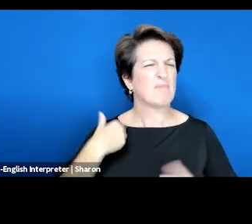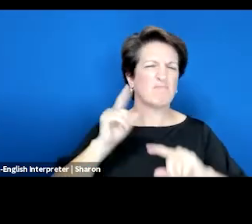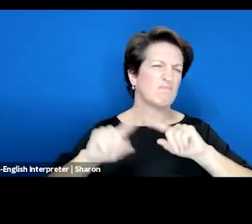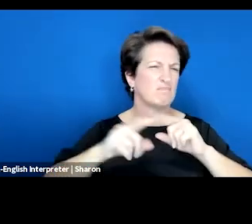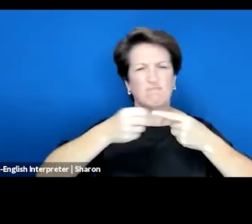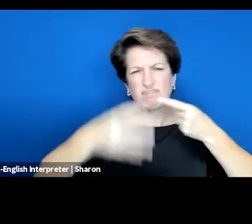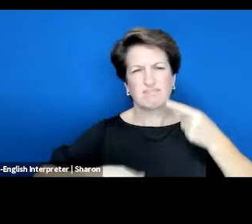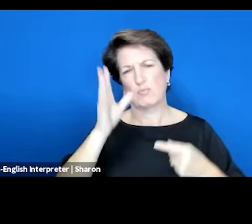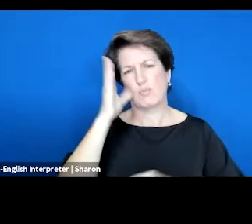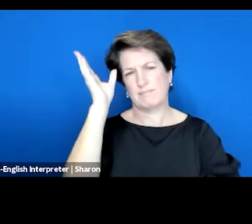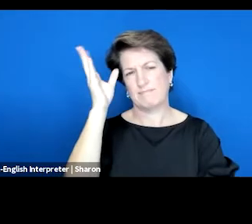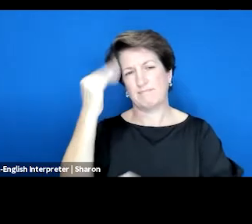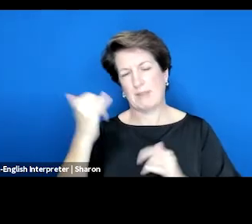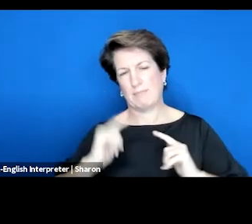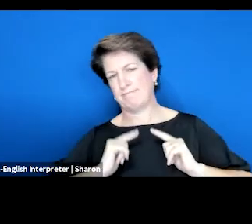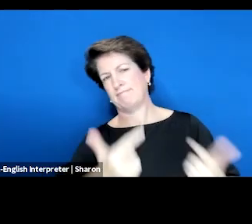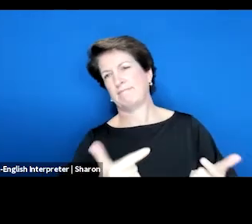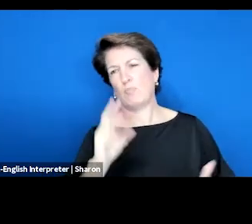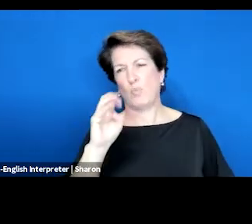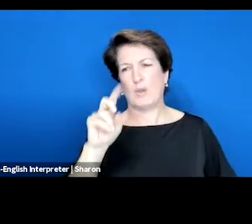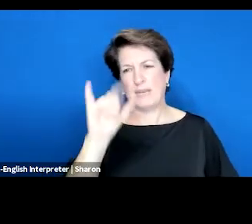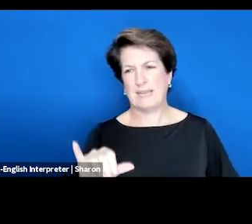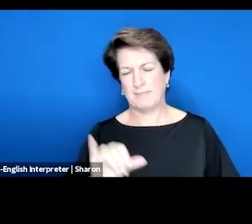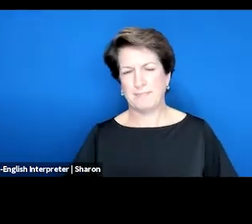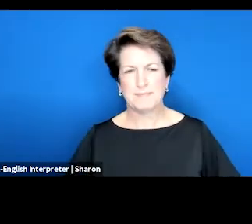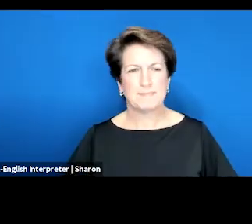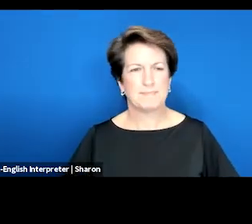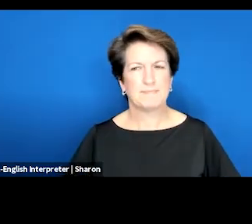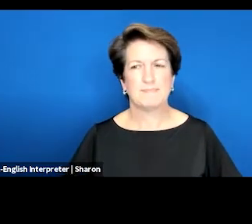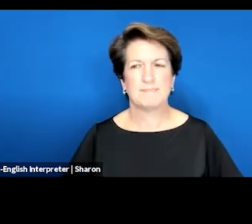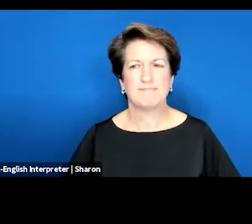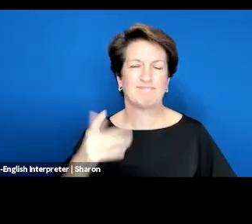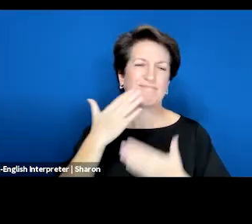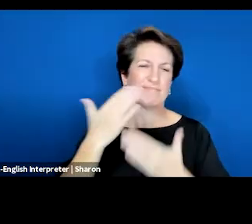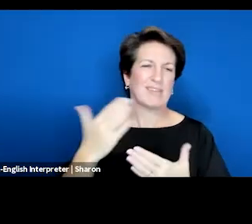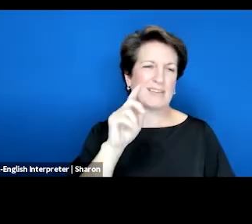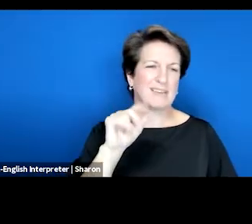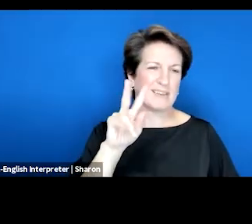the pleasure of addressing you to my coworker, my boss, Wendy Porch, CILT's Executive Director. Wendy will be talking about the critical nature and accessibility in